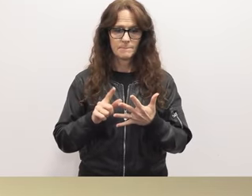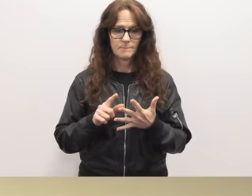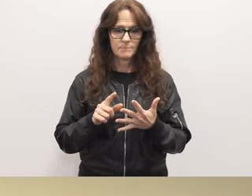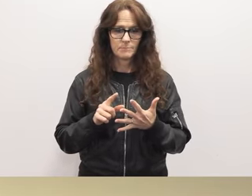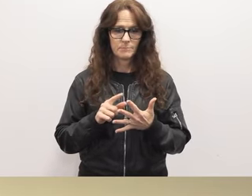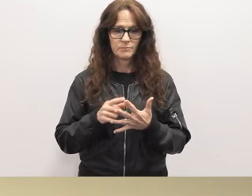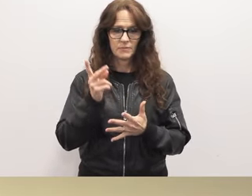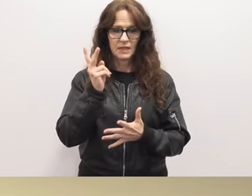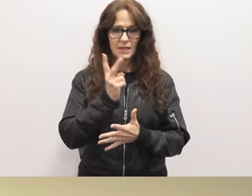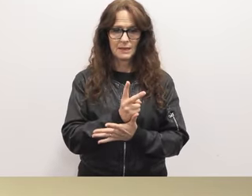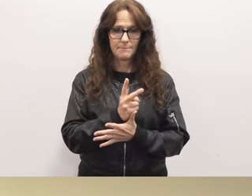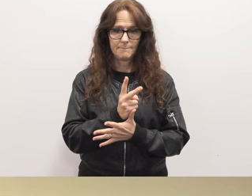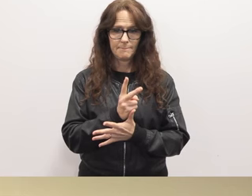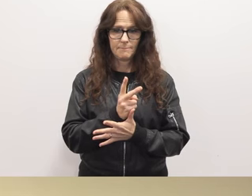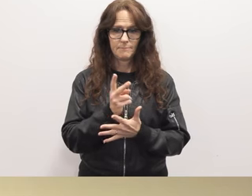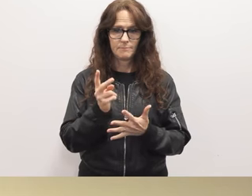[Diana Craighead] Keep.